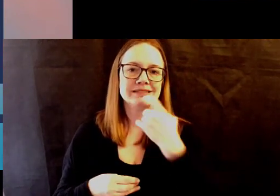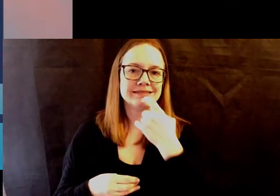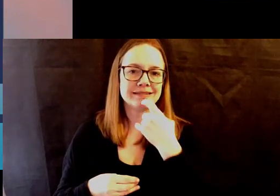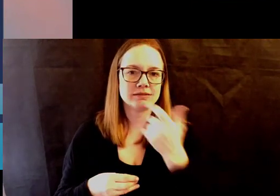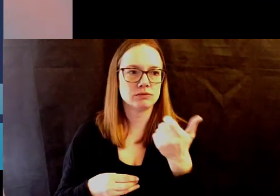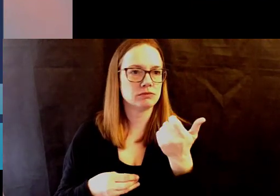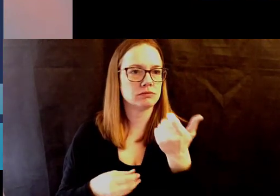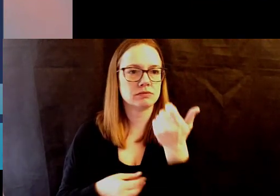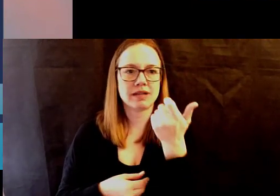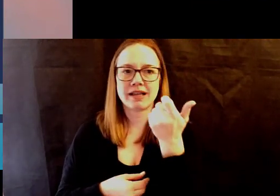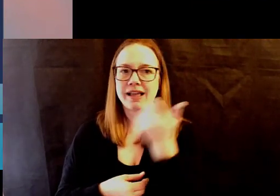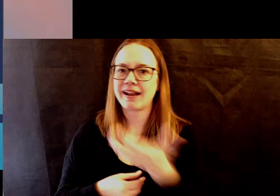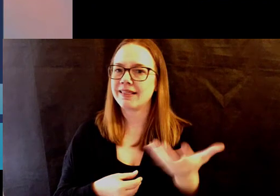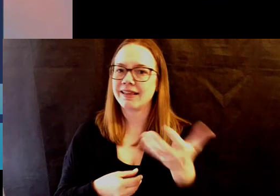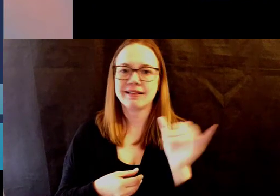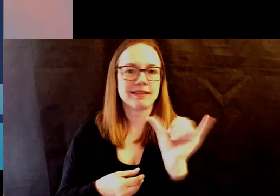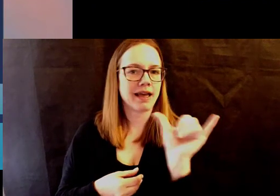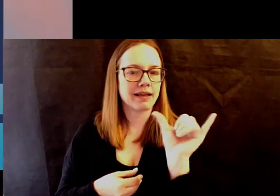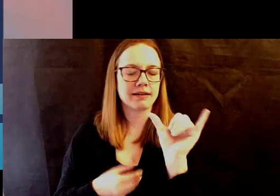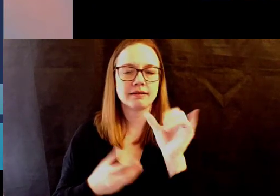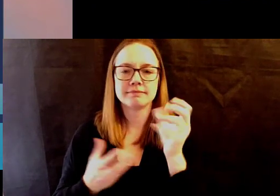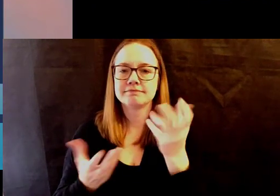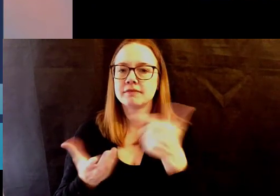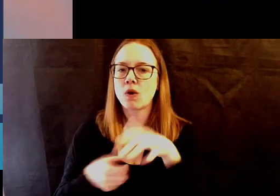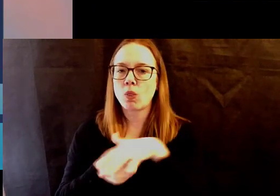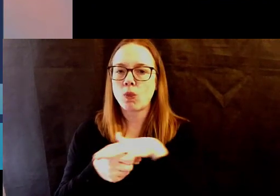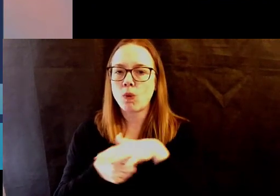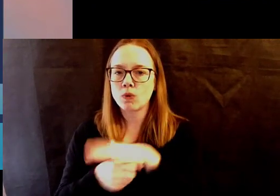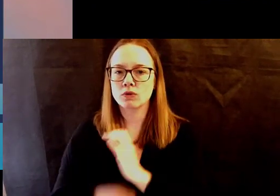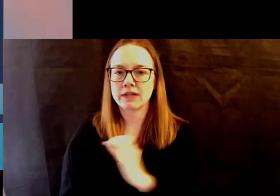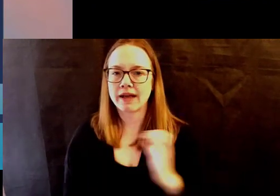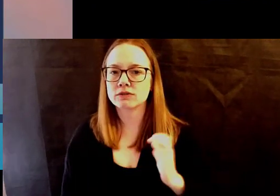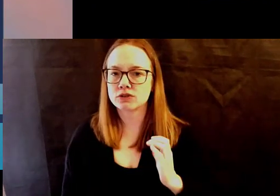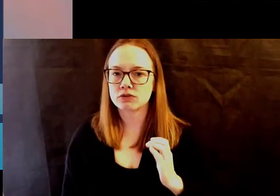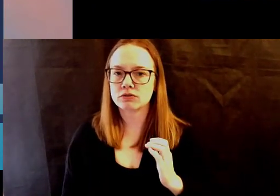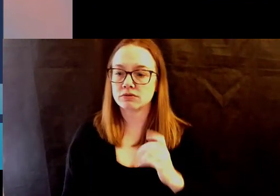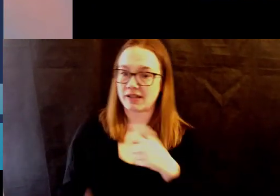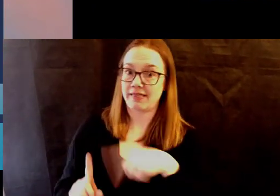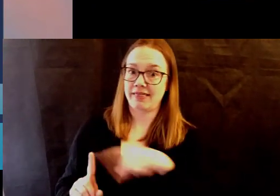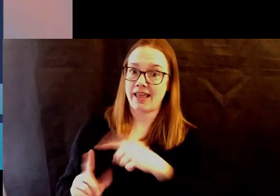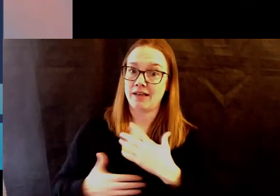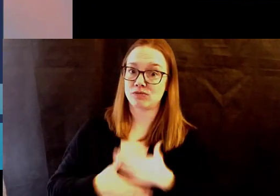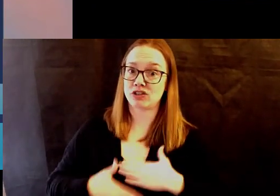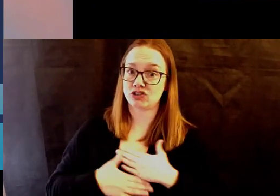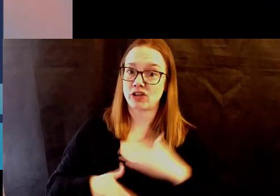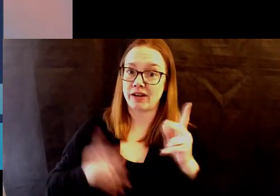They really appreciate when people come and provide